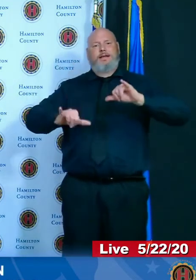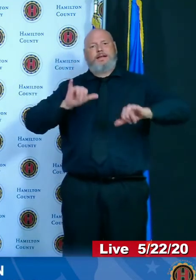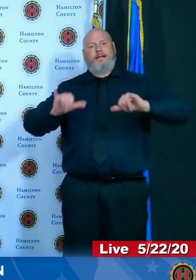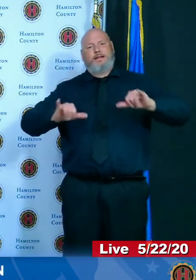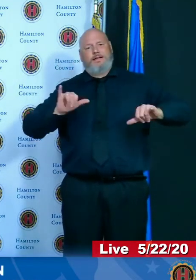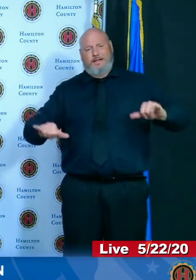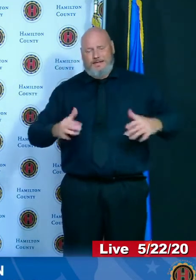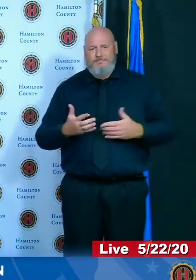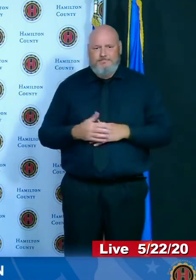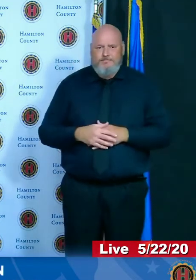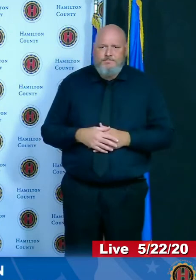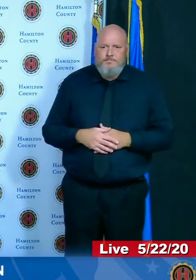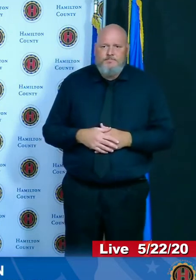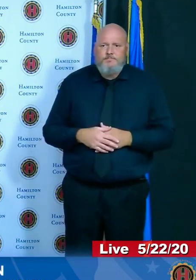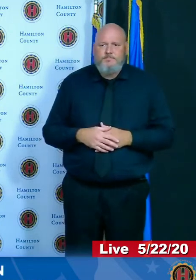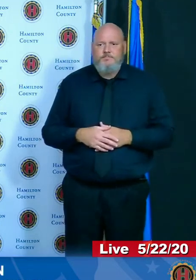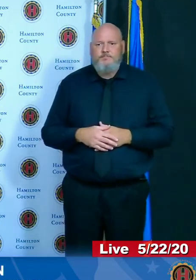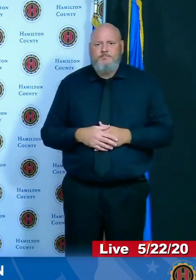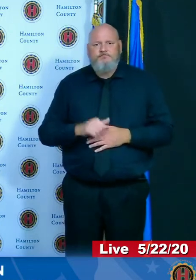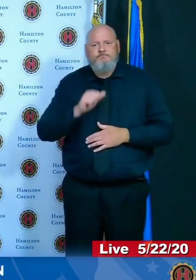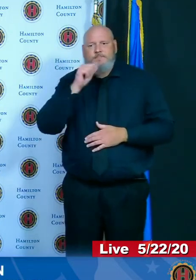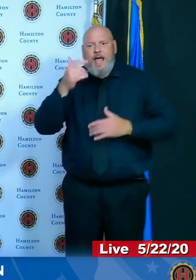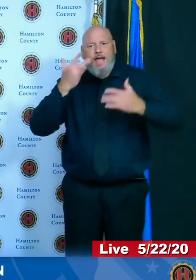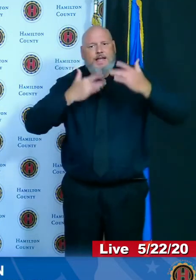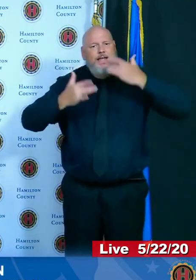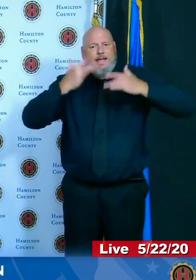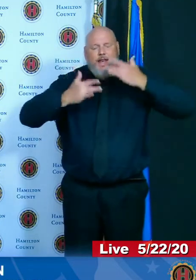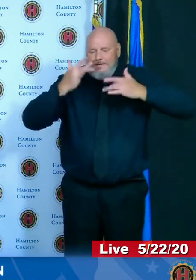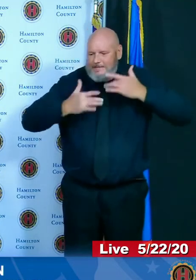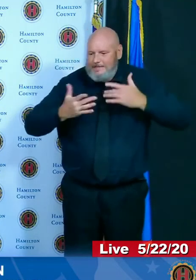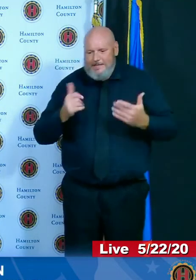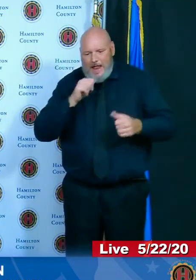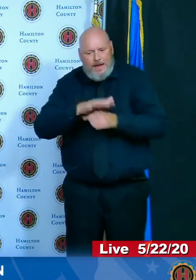equipment than we did two months ago the state has made many changes and we have